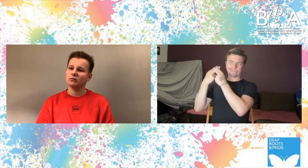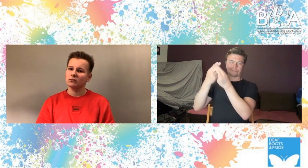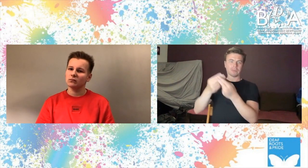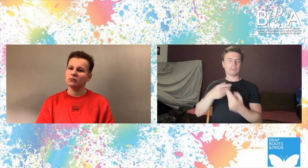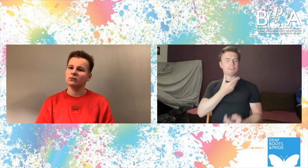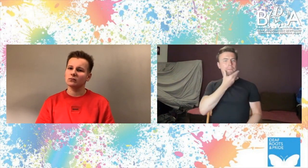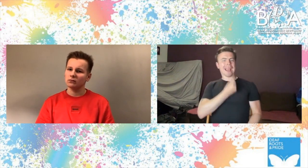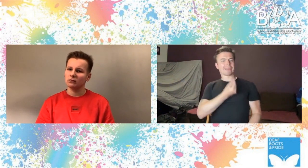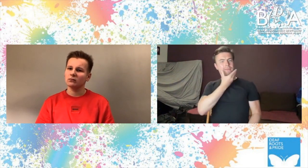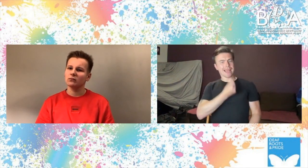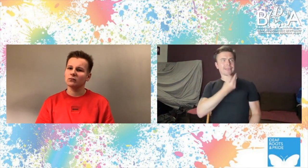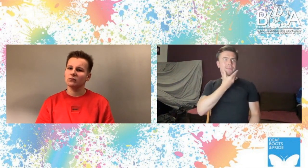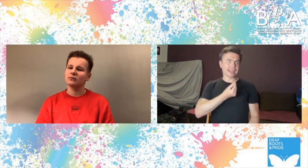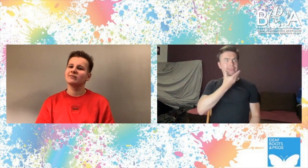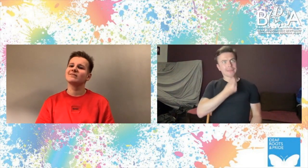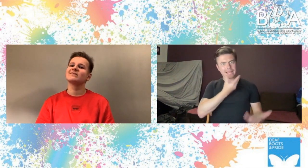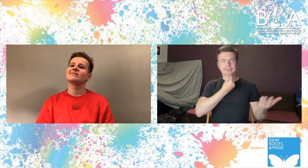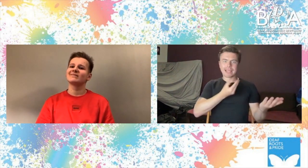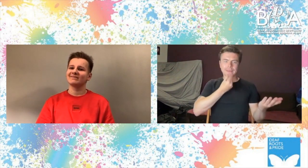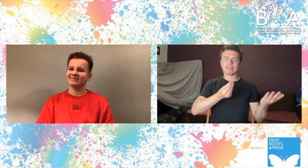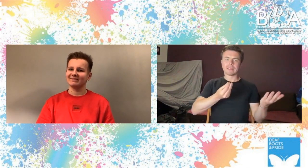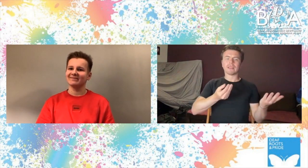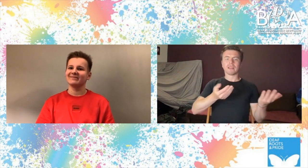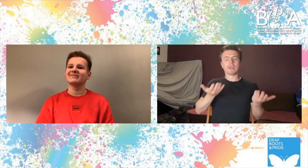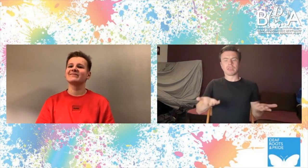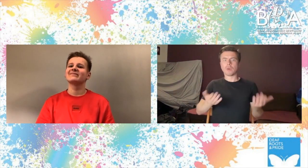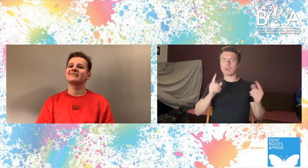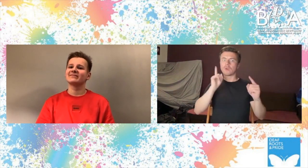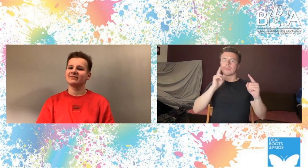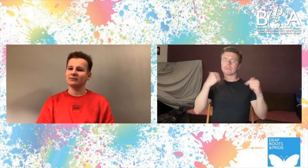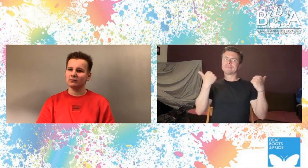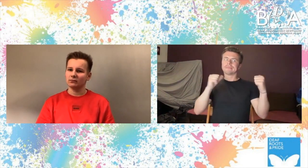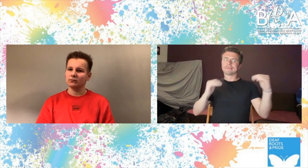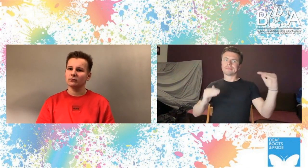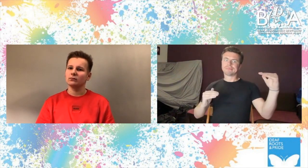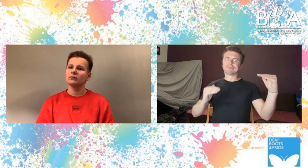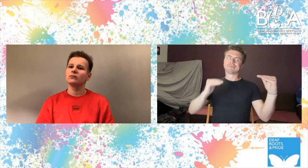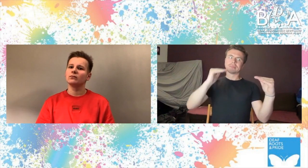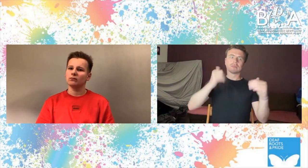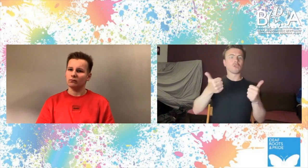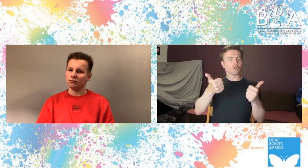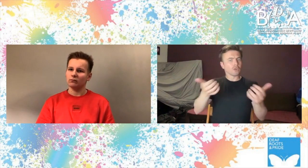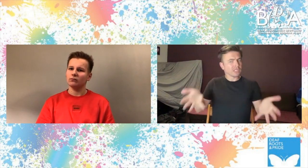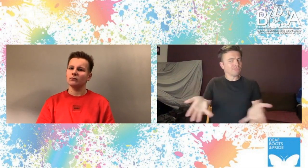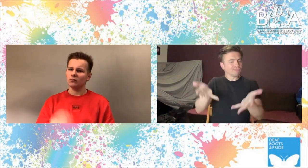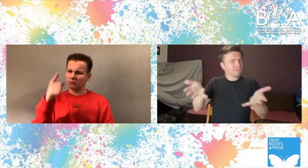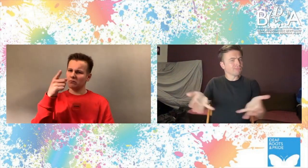been male dominated. I’d like to see more women coming in.